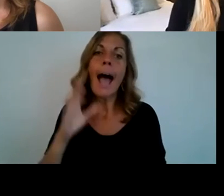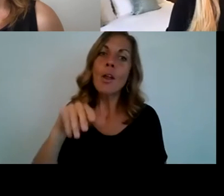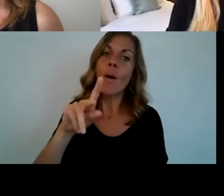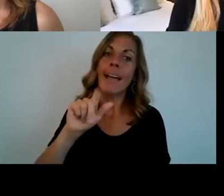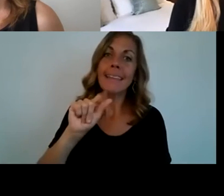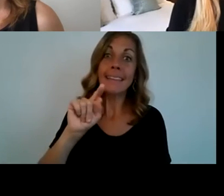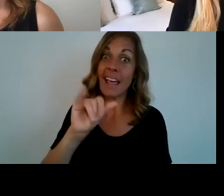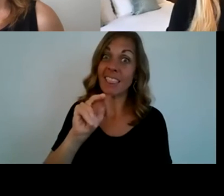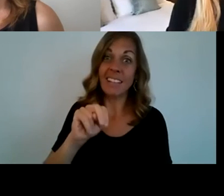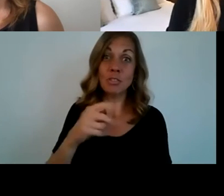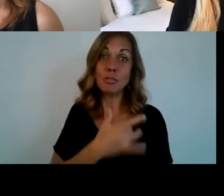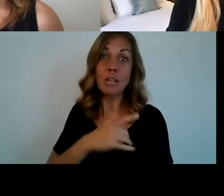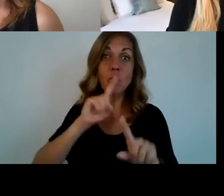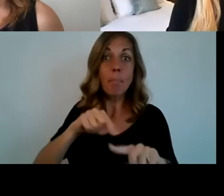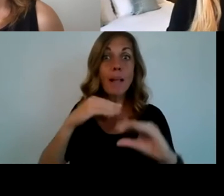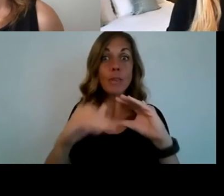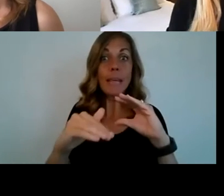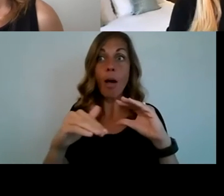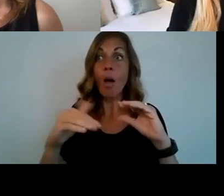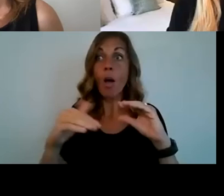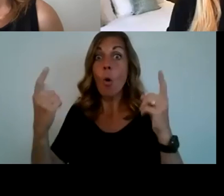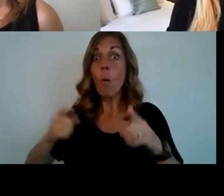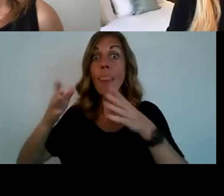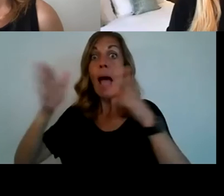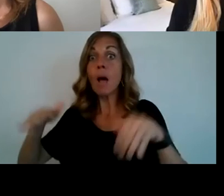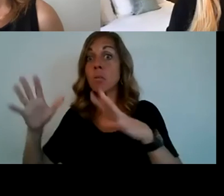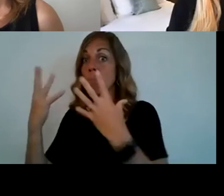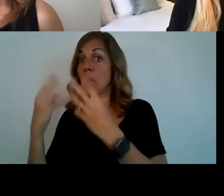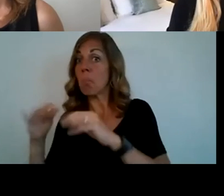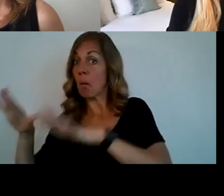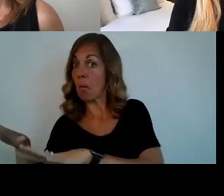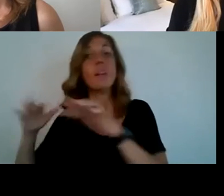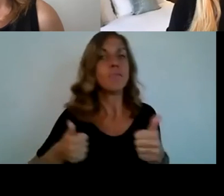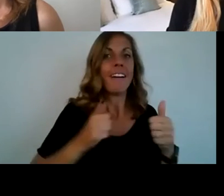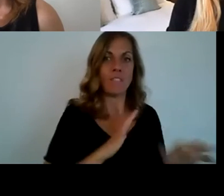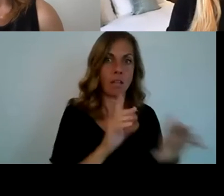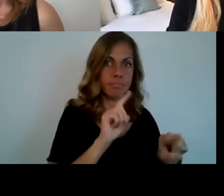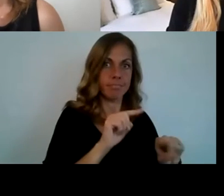to emails after hours once the whole house has calmed down, that's fine. Rare are the